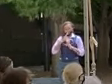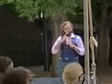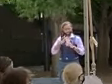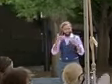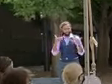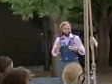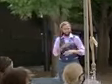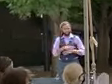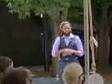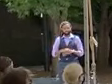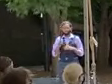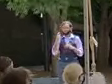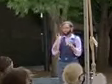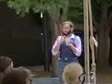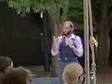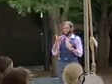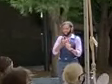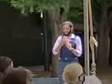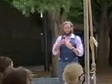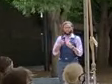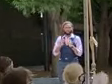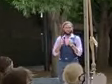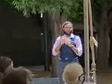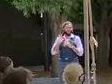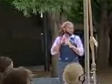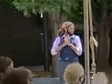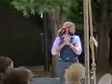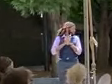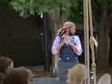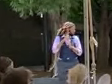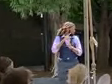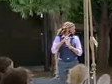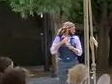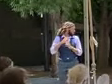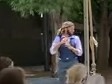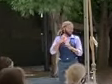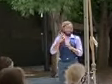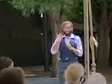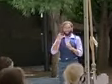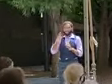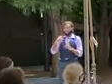Without him and without his enthusiasm for FDR and Eleanor Roosevelt - the incomparable Eleanor Roosevelt -